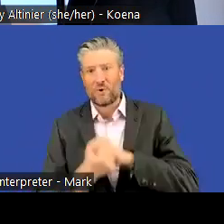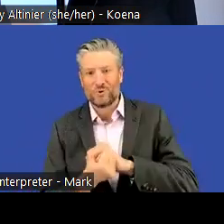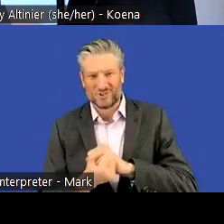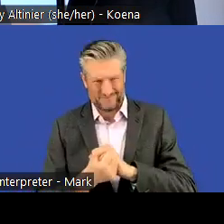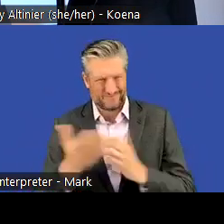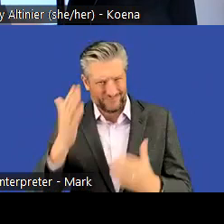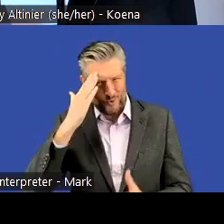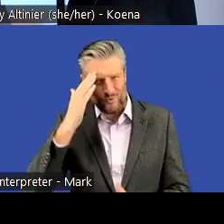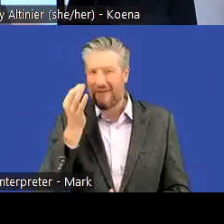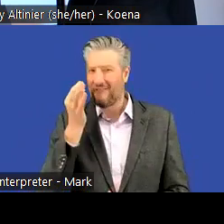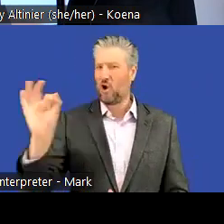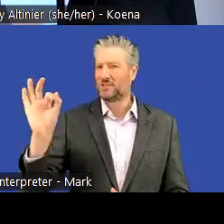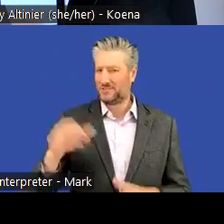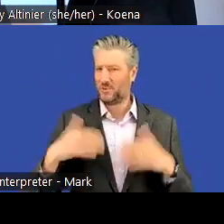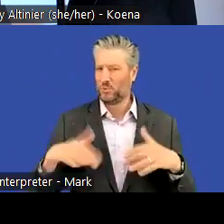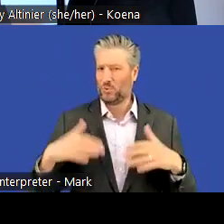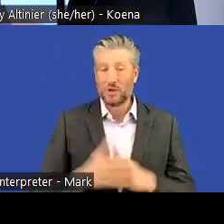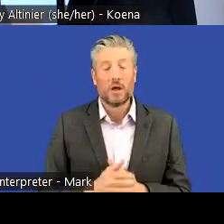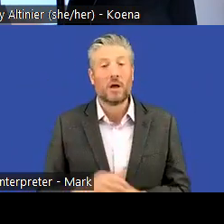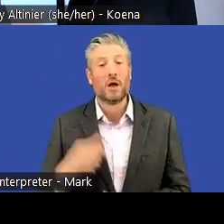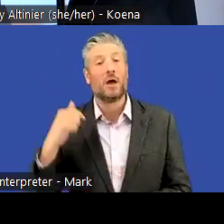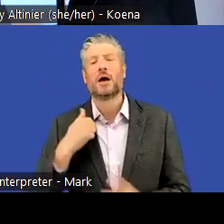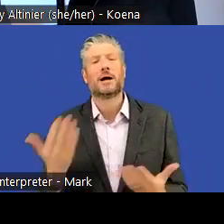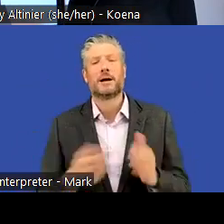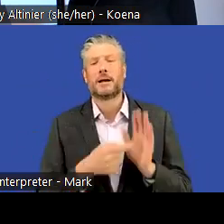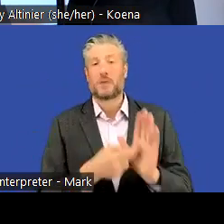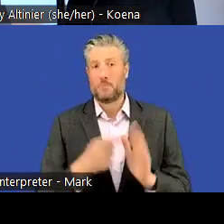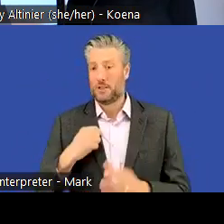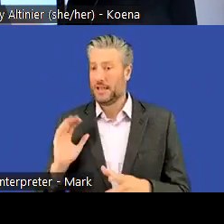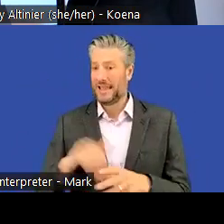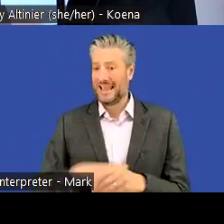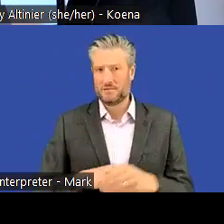I went to a march against sexism.